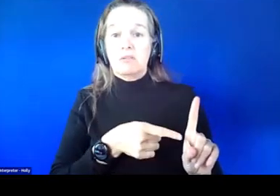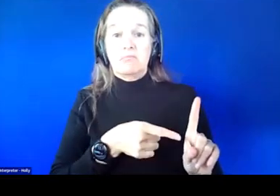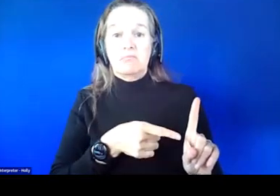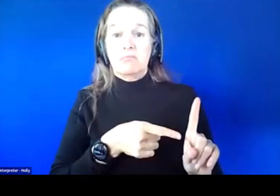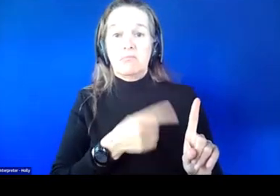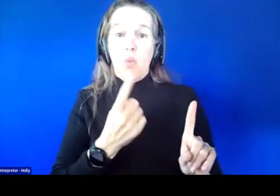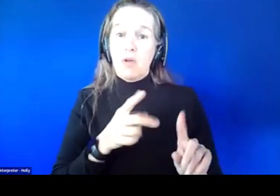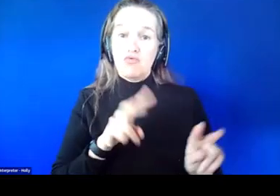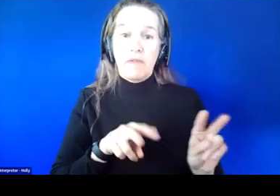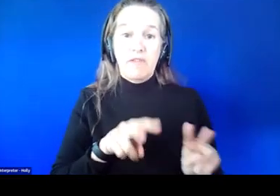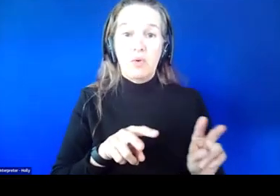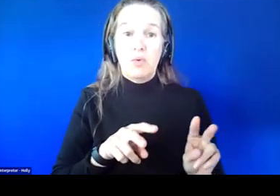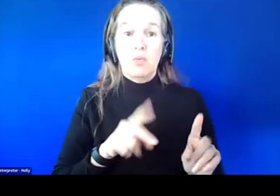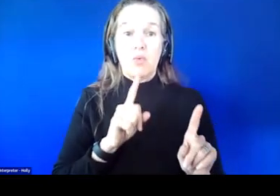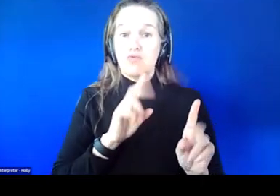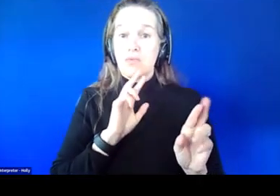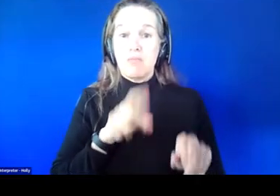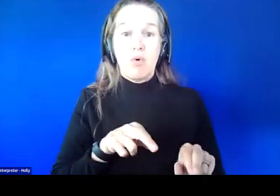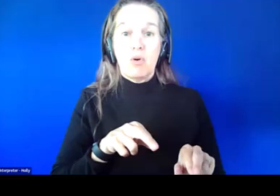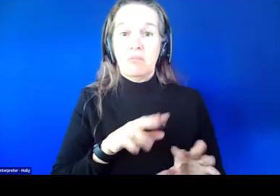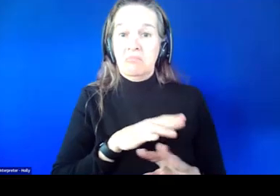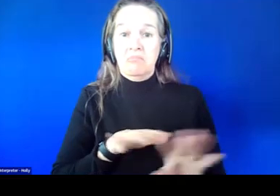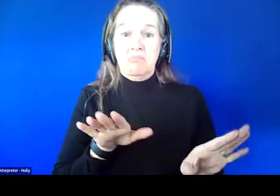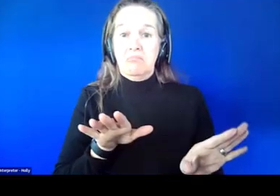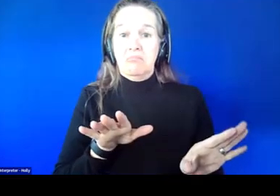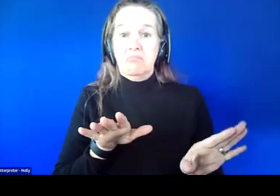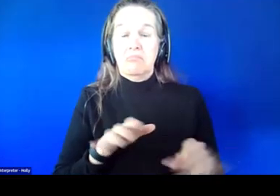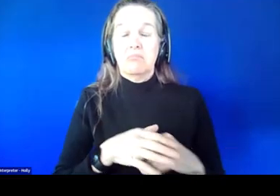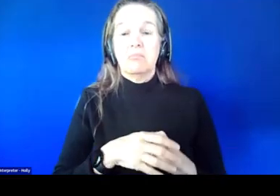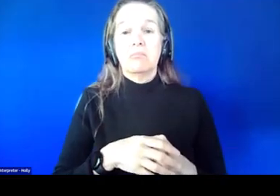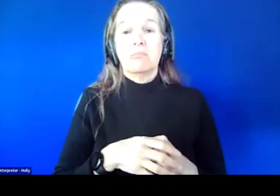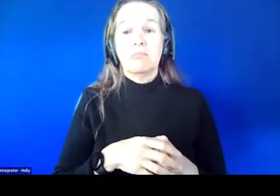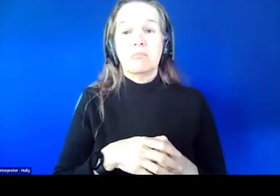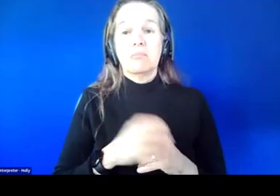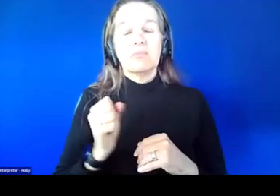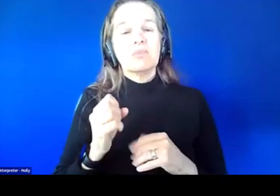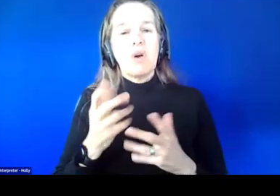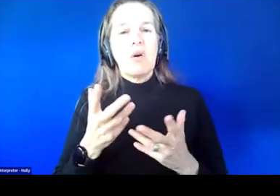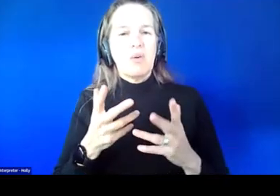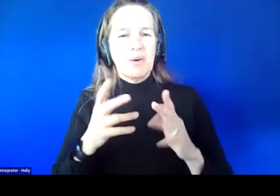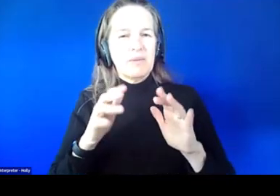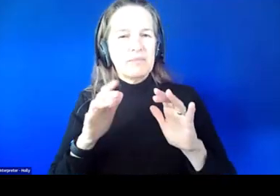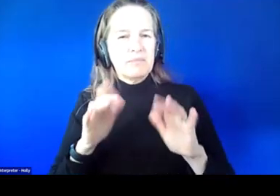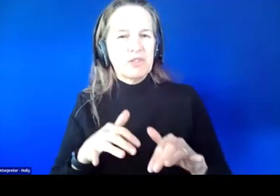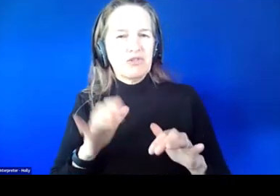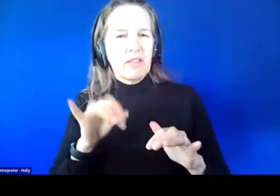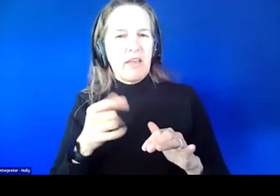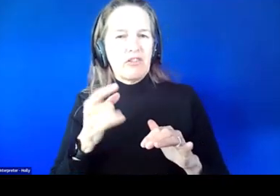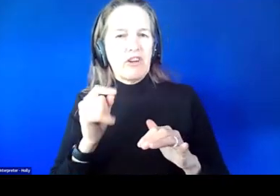one report so you know administering that grant administration you know breaking funding